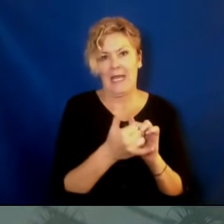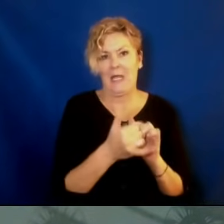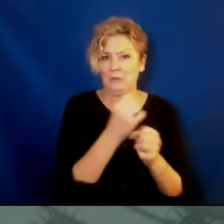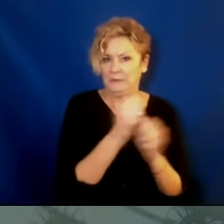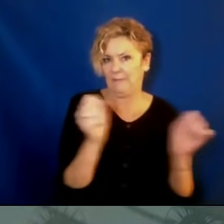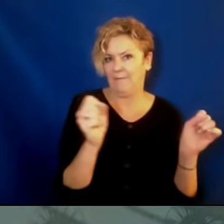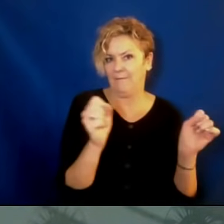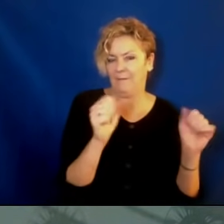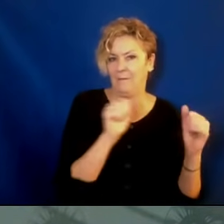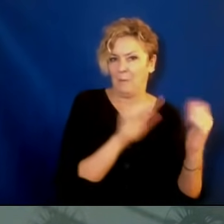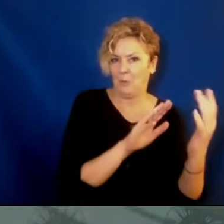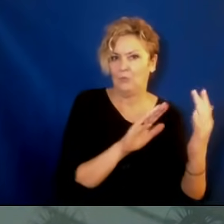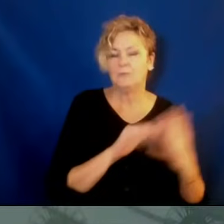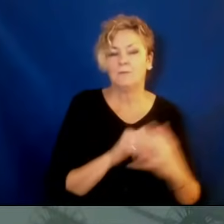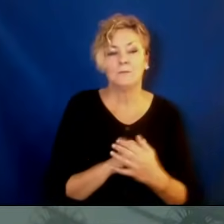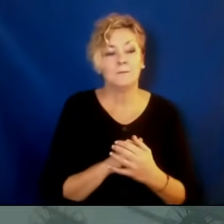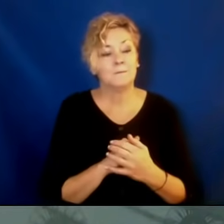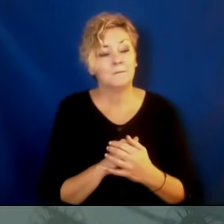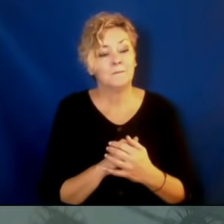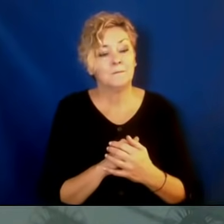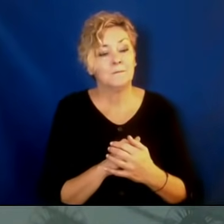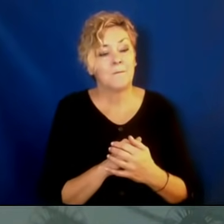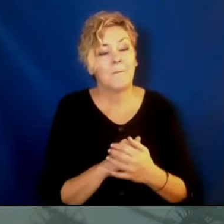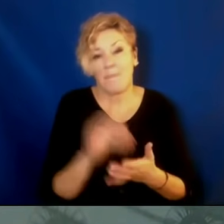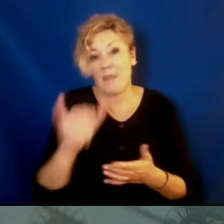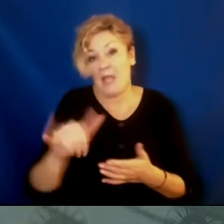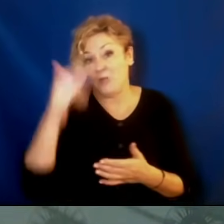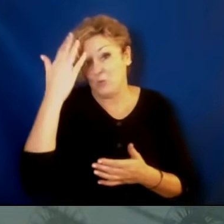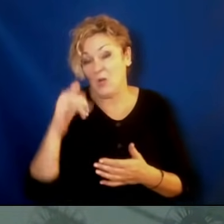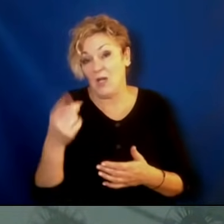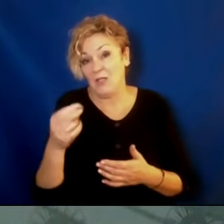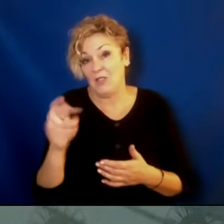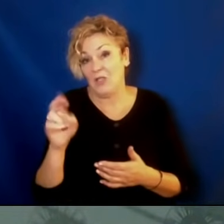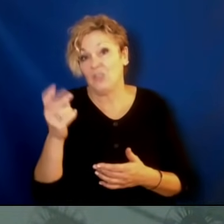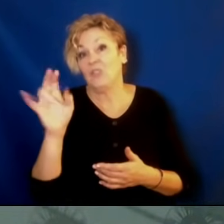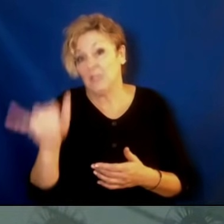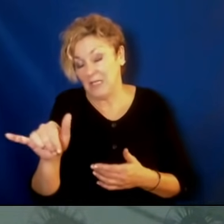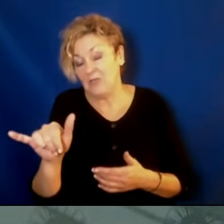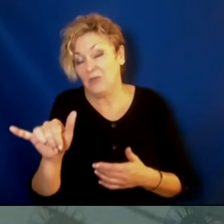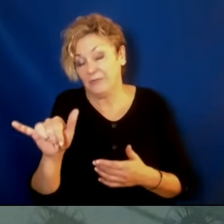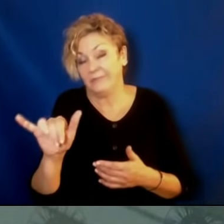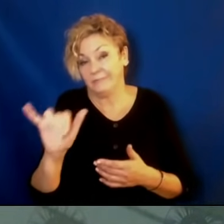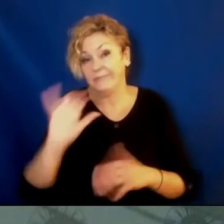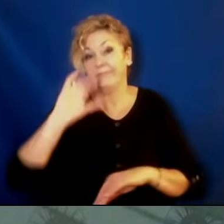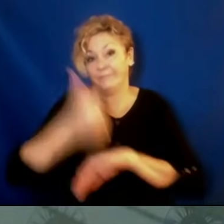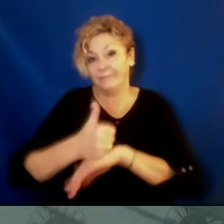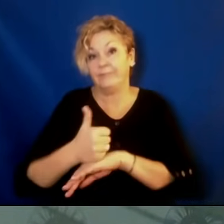So what we are seeing right now , very clearly, his private gatherings are problem, I think